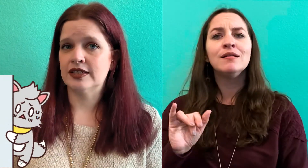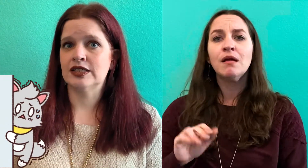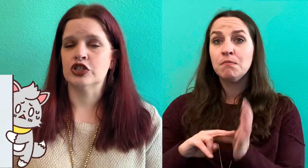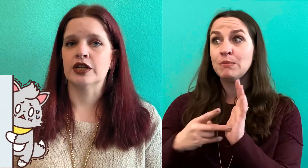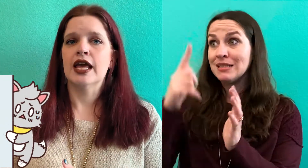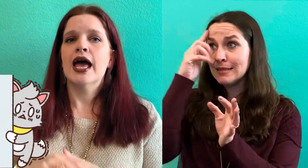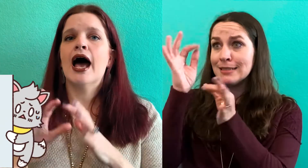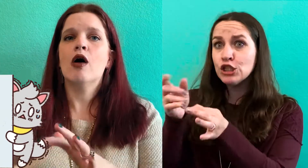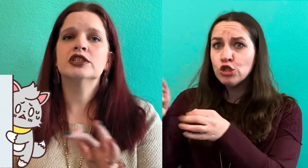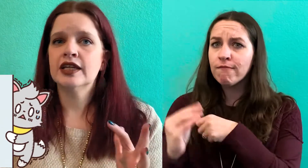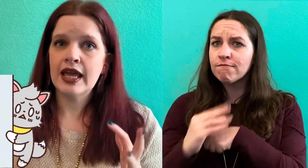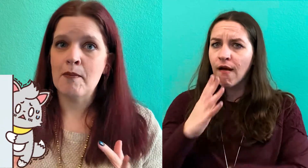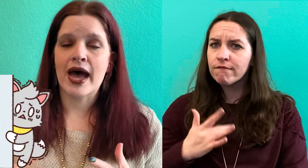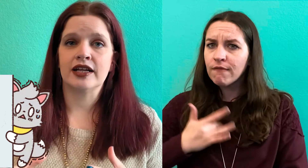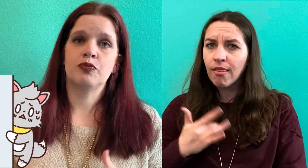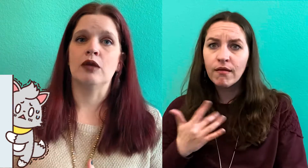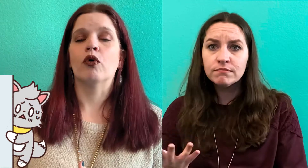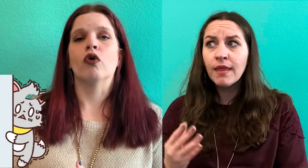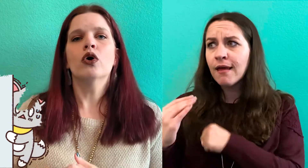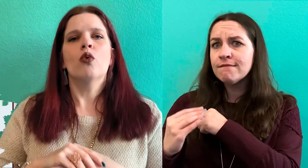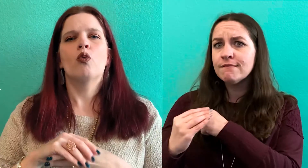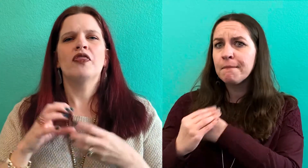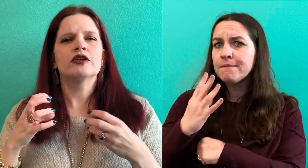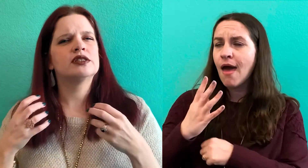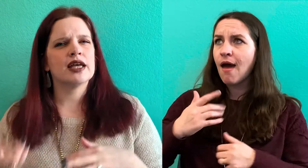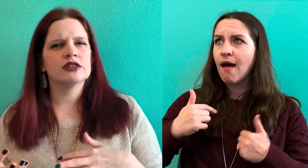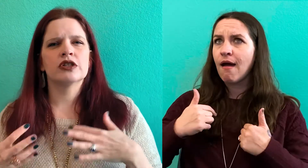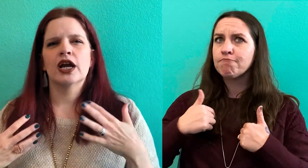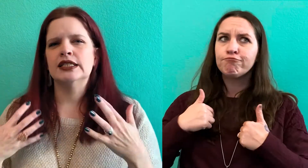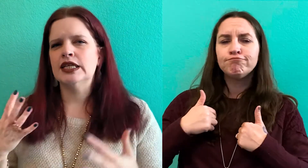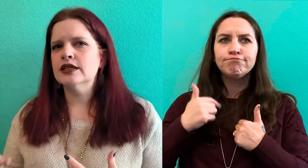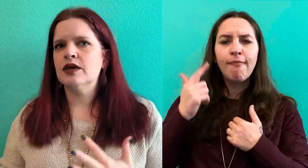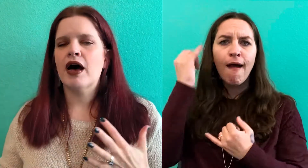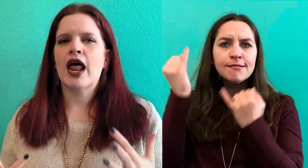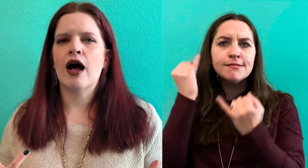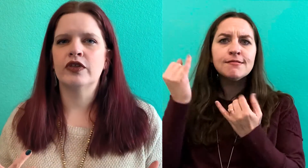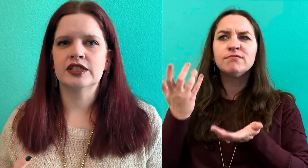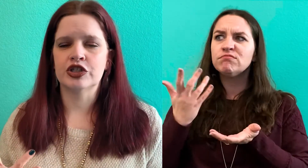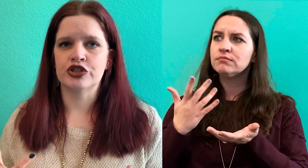that decision, how it's going to impact people, what their sense or their ideas about how the decision